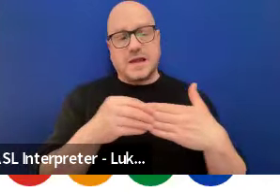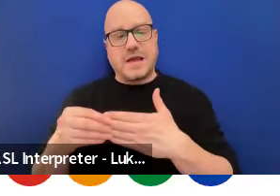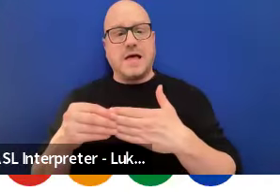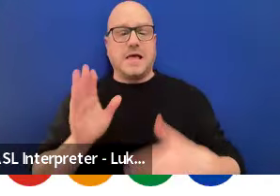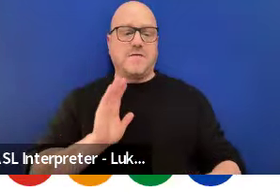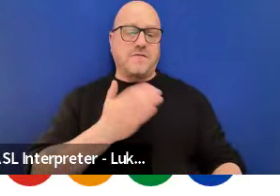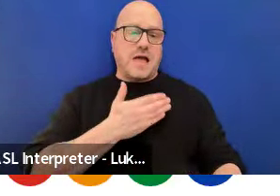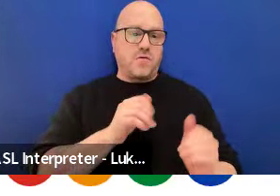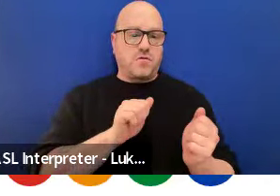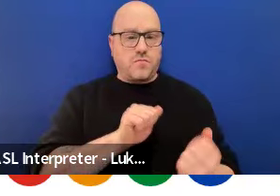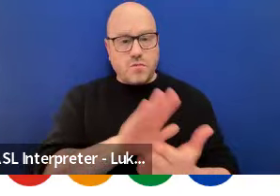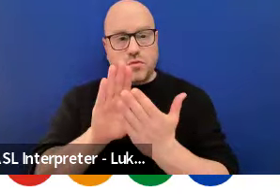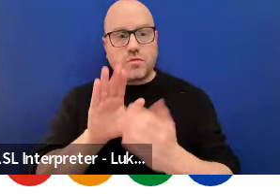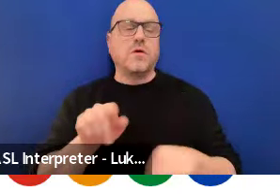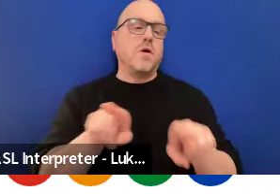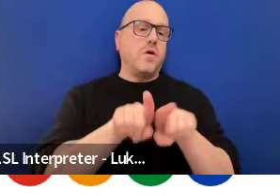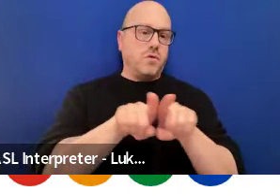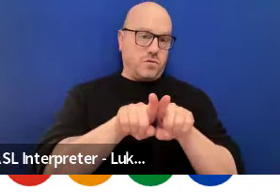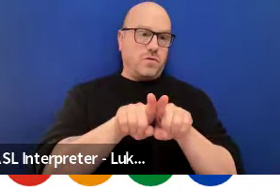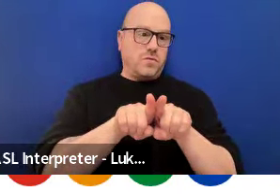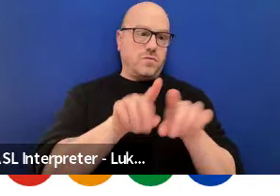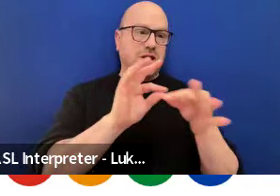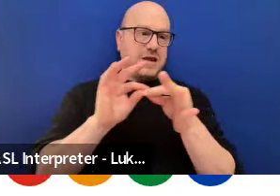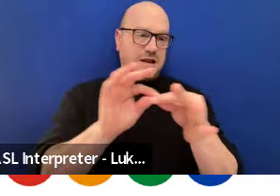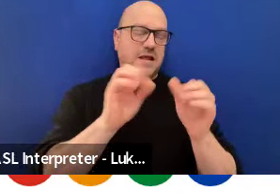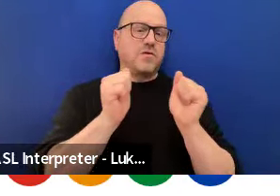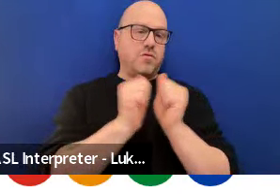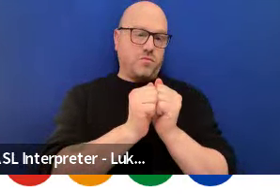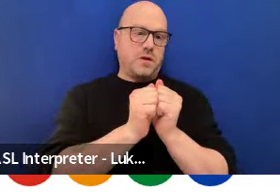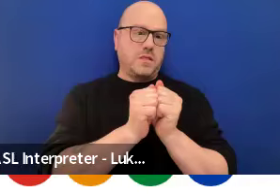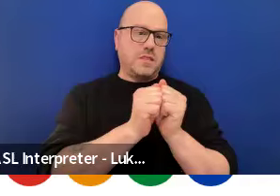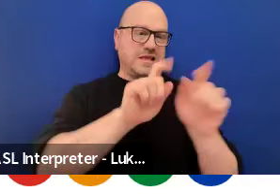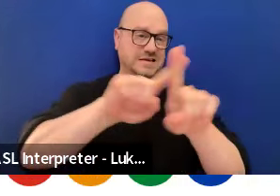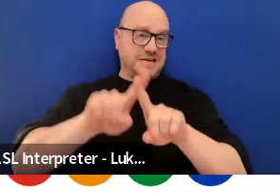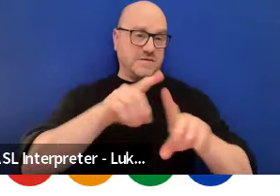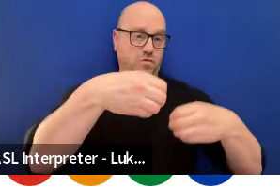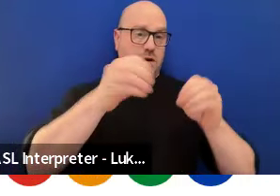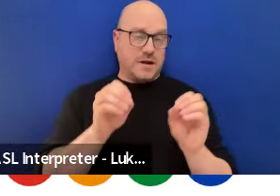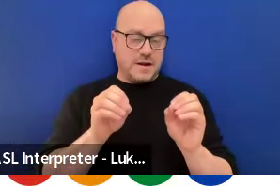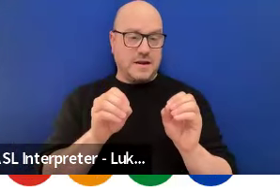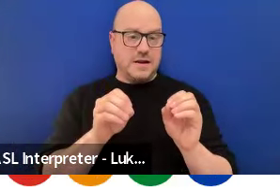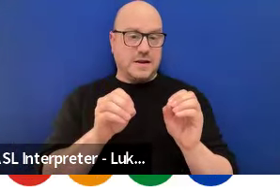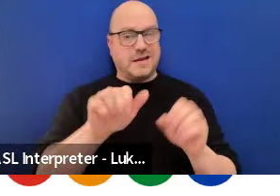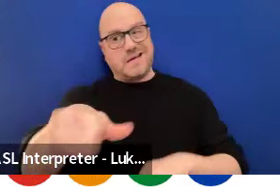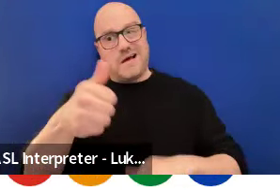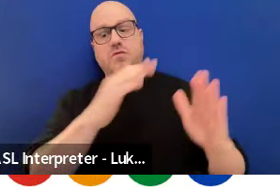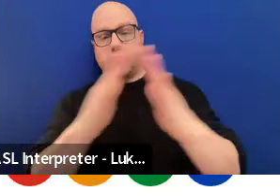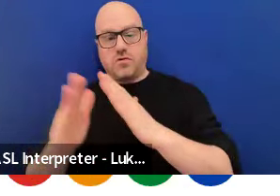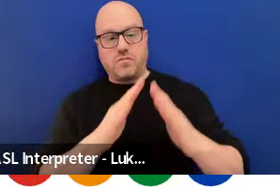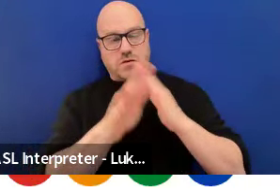GUIDANCE. FEEDBACK AND GUIDANCE ON STRATEGIES AND METHODS WE PLAN TO